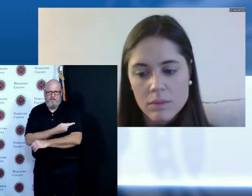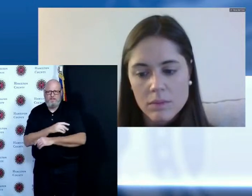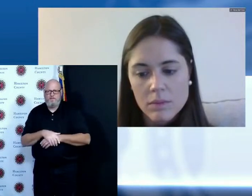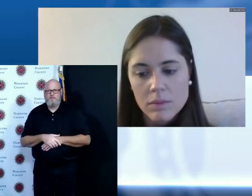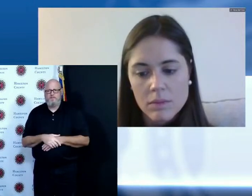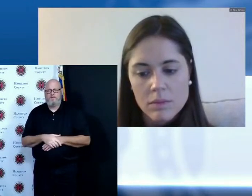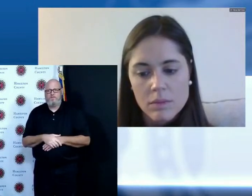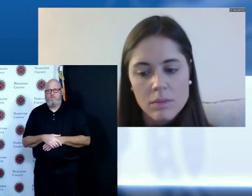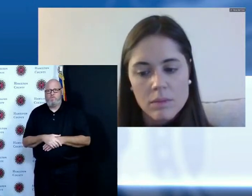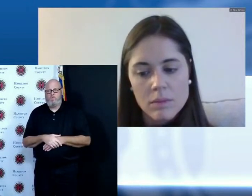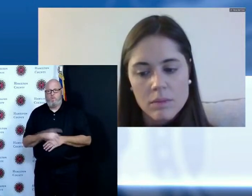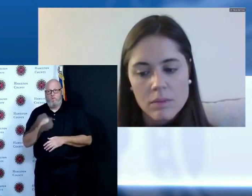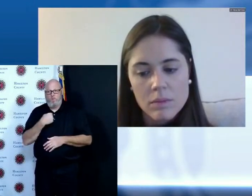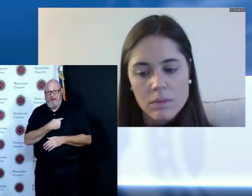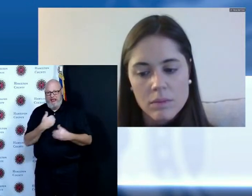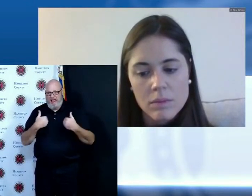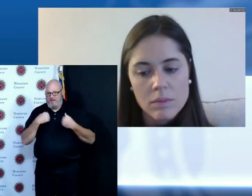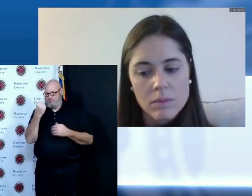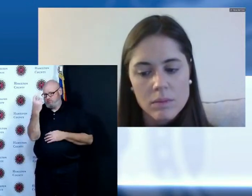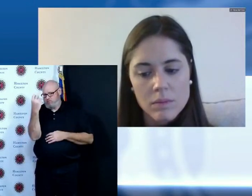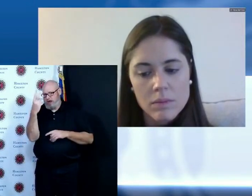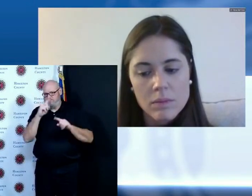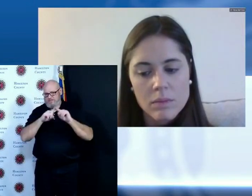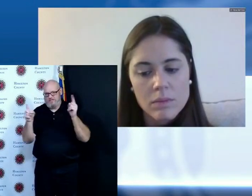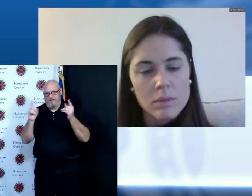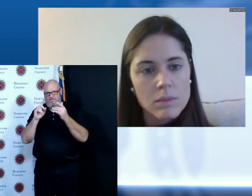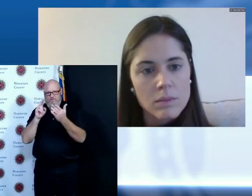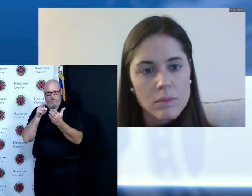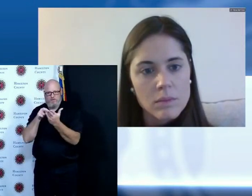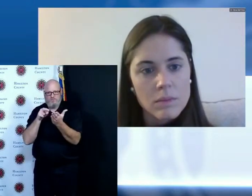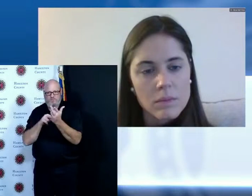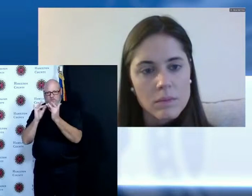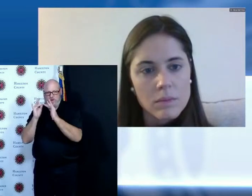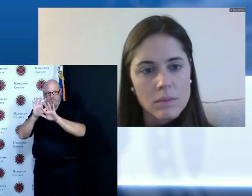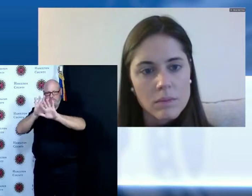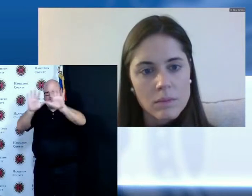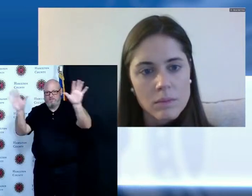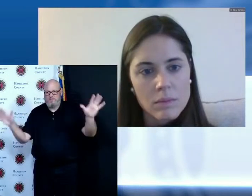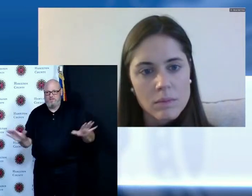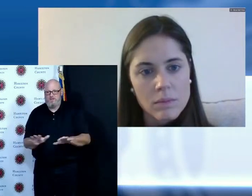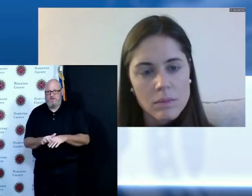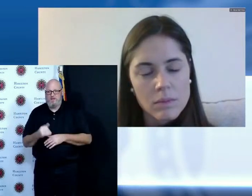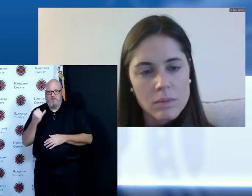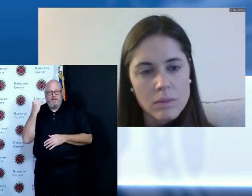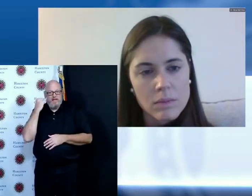say that is the limiting factor and so even if we had a huge site set up it does I mean we